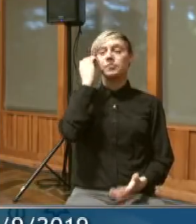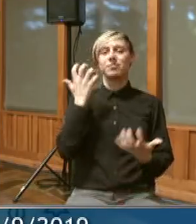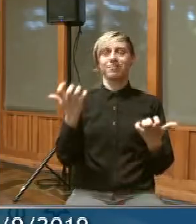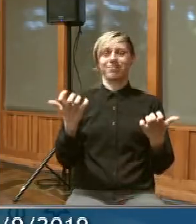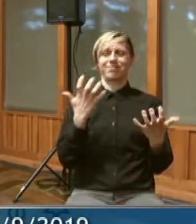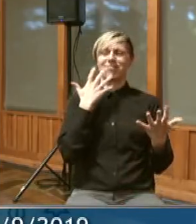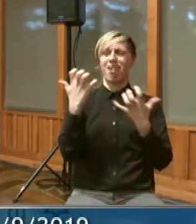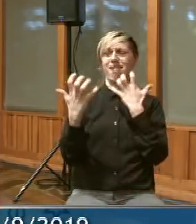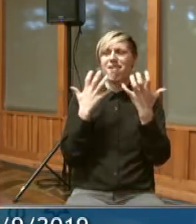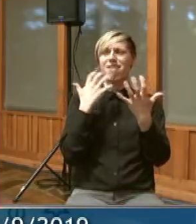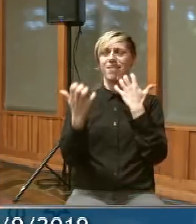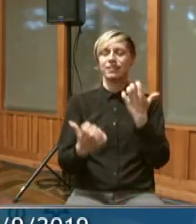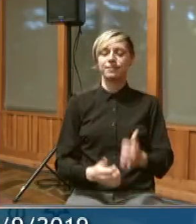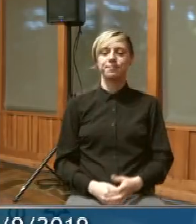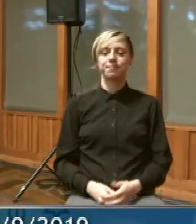CLOSE MY $200